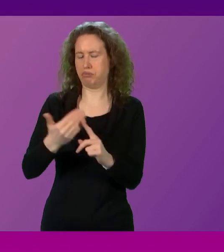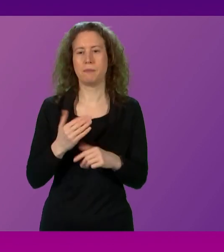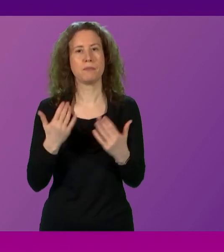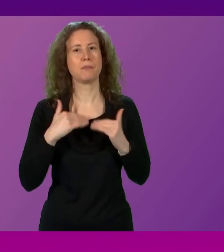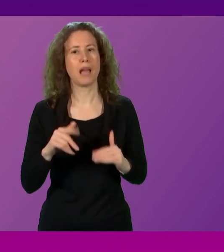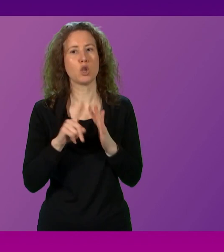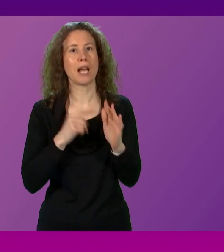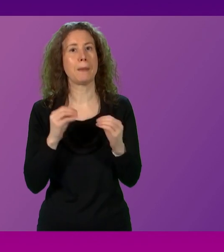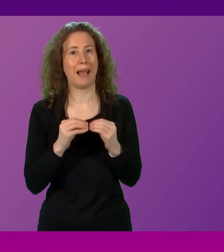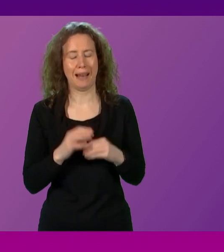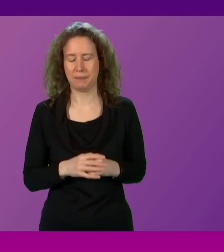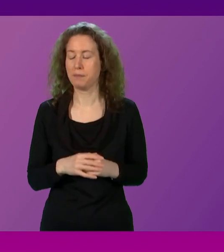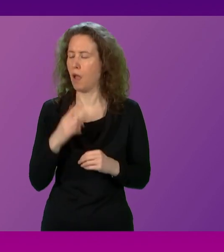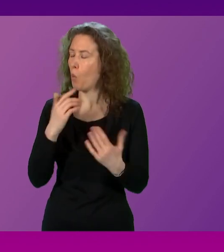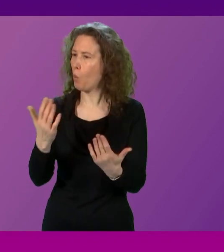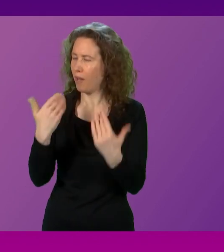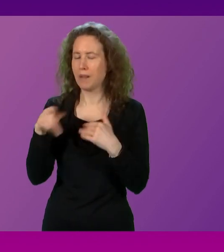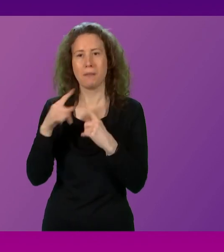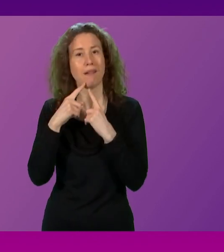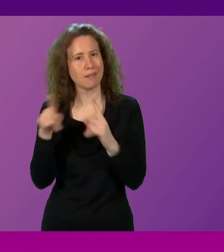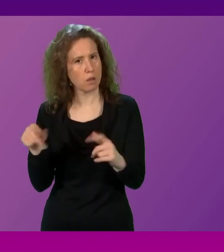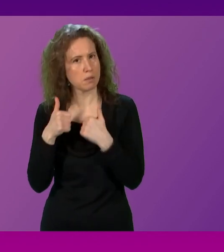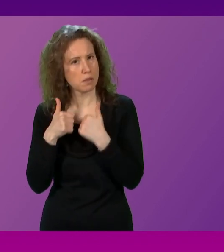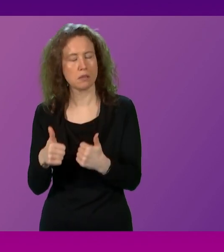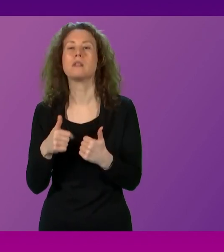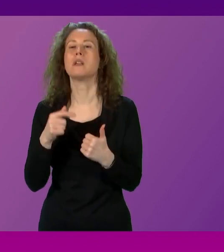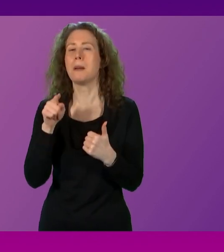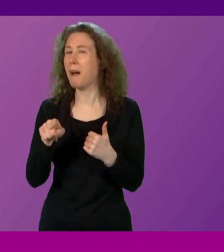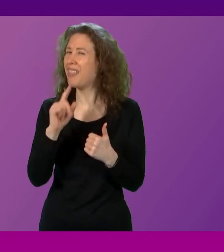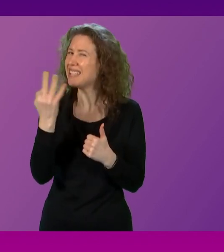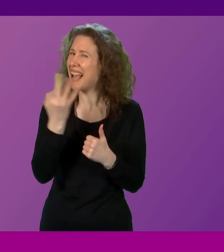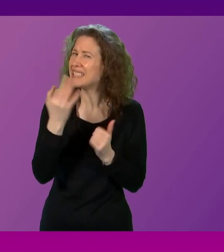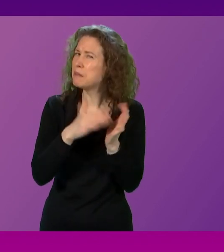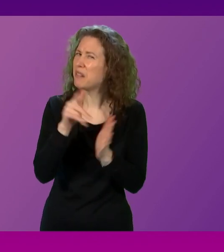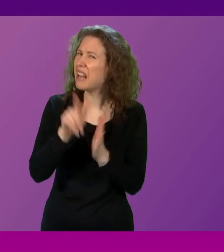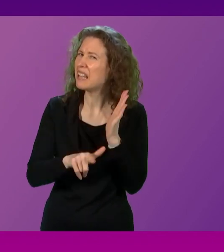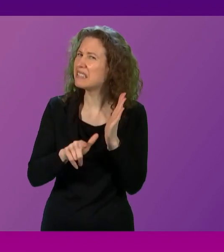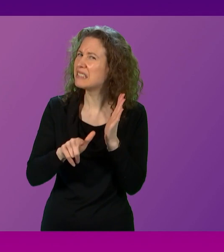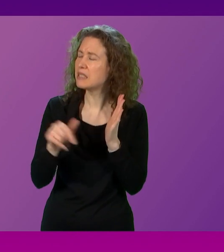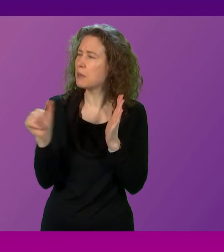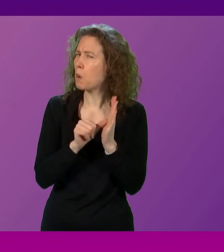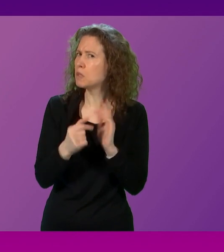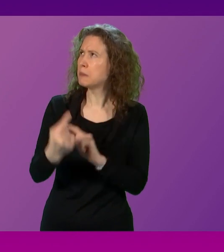I welcome the First Minister’s announcement. However, it has come 18 months later than was originally intended.